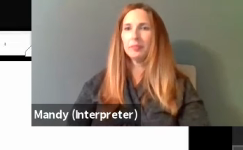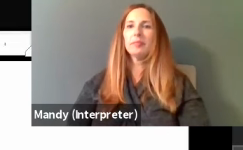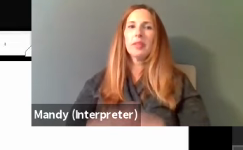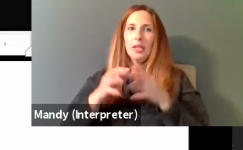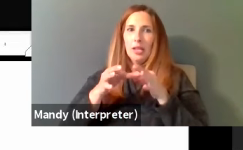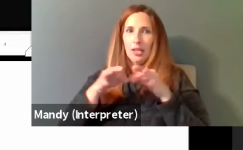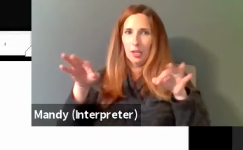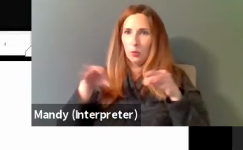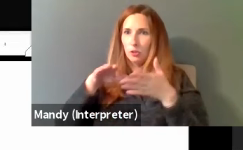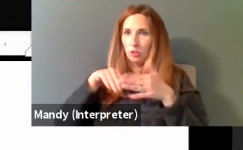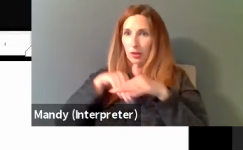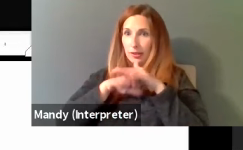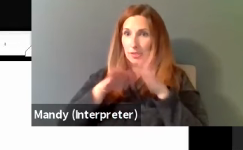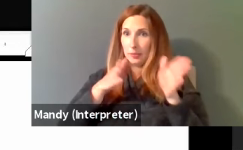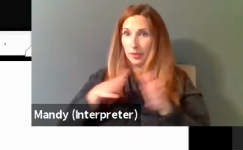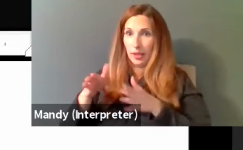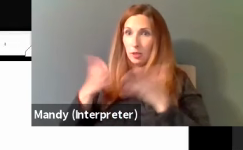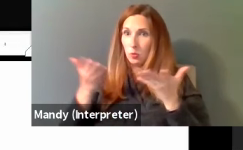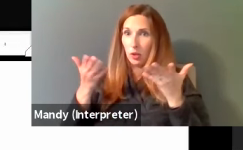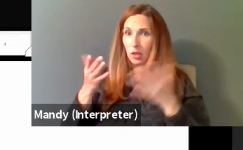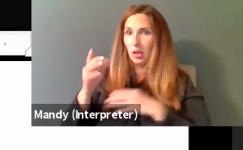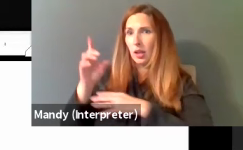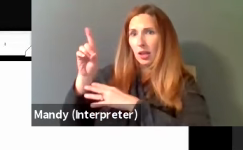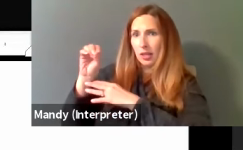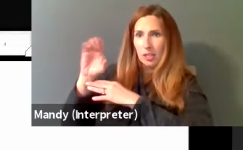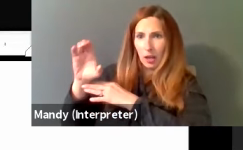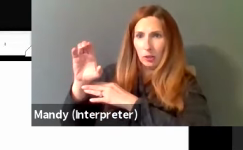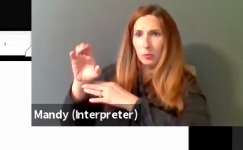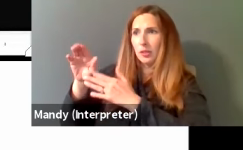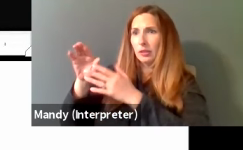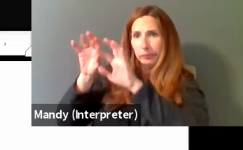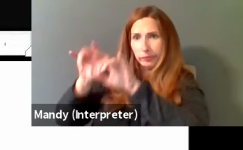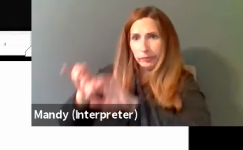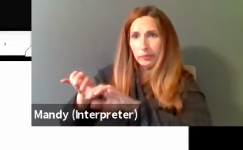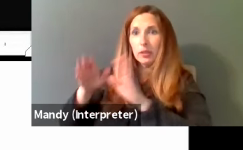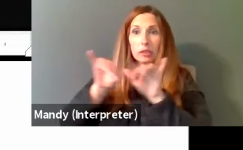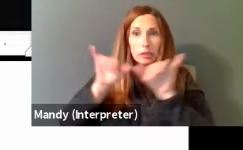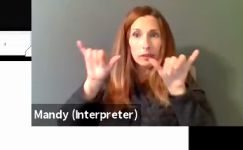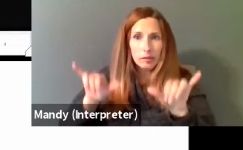It's a document or system or procedure that really spells out